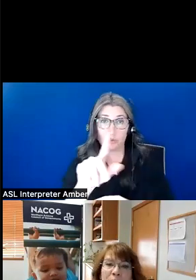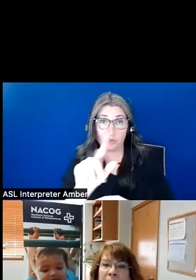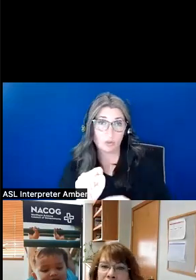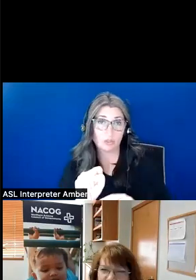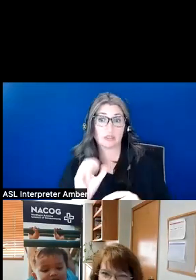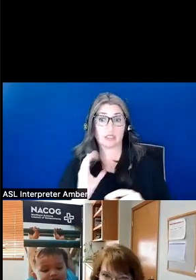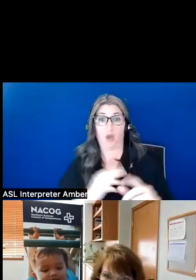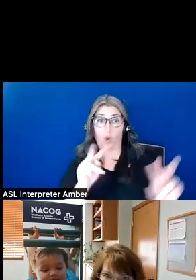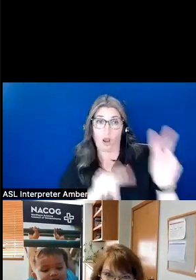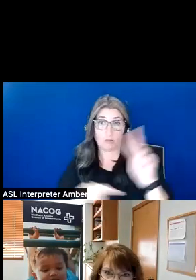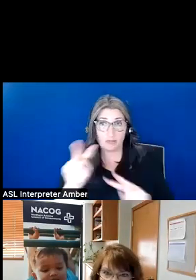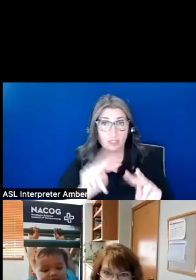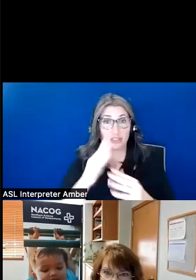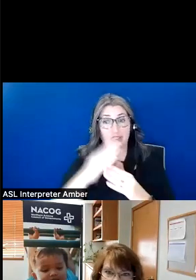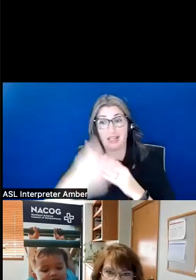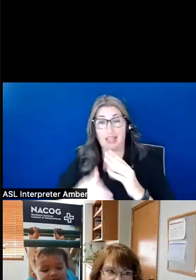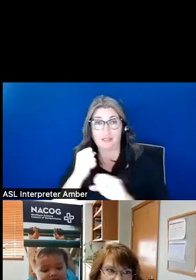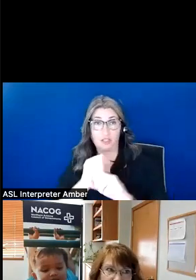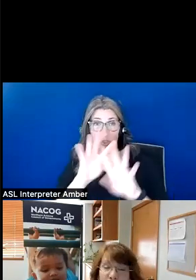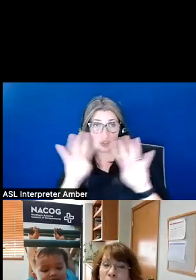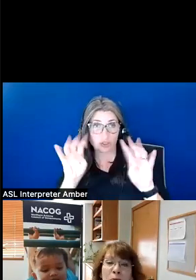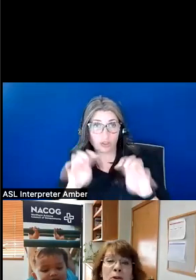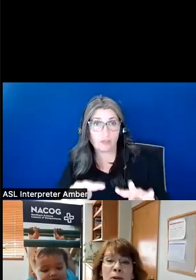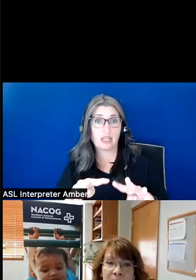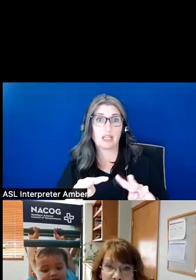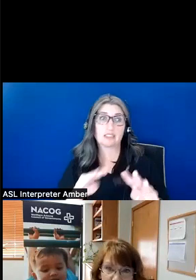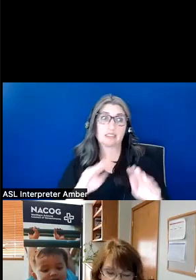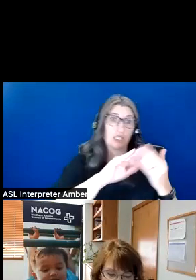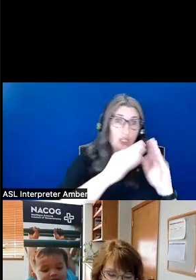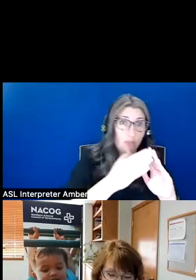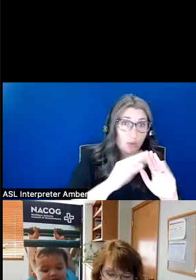the end-of-year surveys that so many people do, through community surveys.